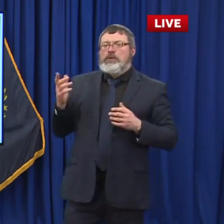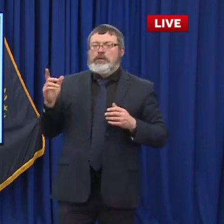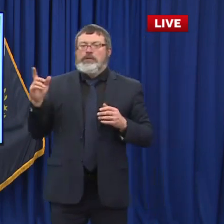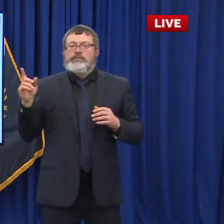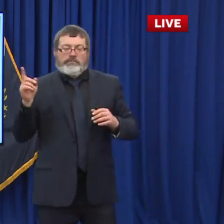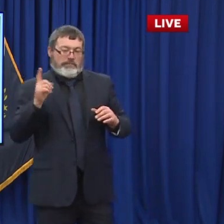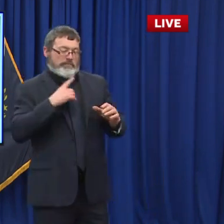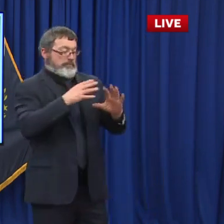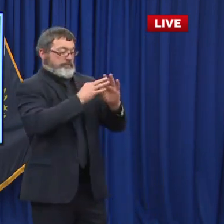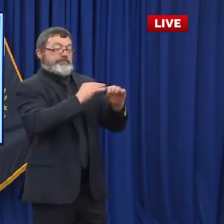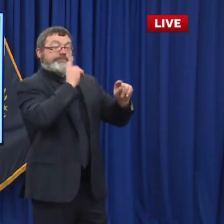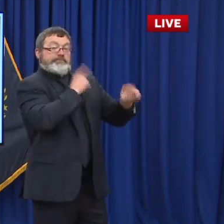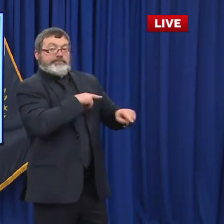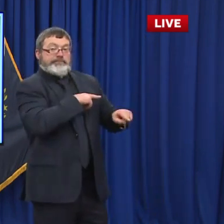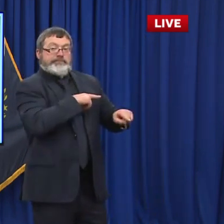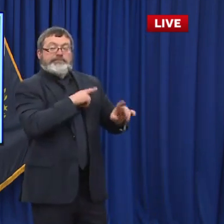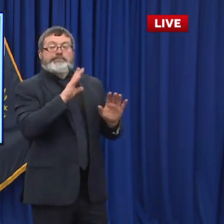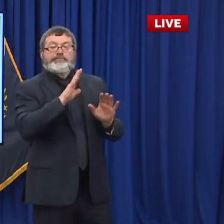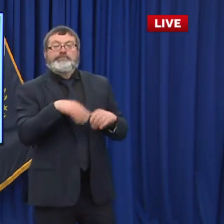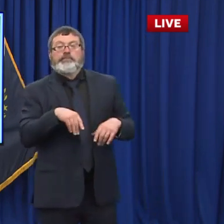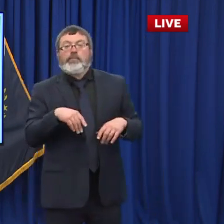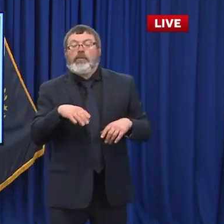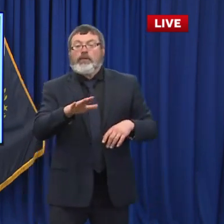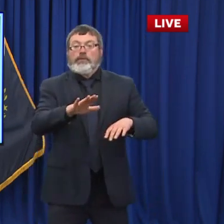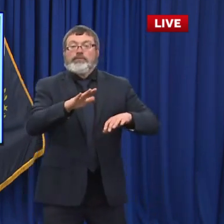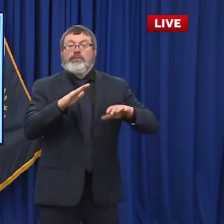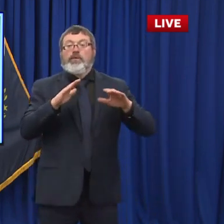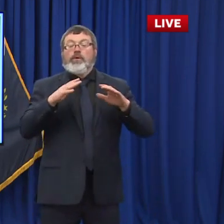COVID-19 LET ME ANSWER THAT ONE FIRST AGAIN.